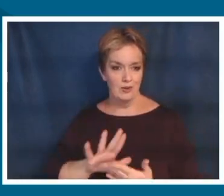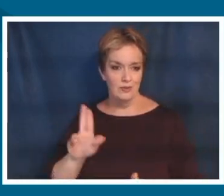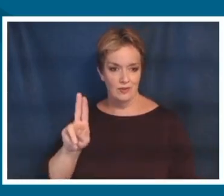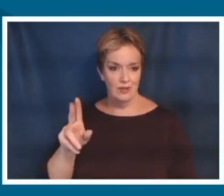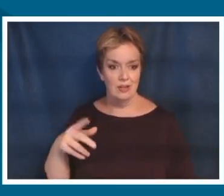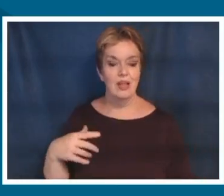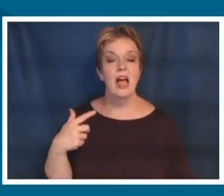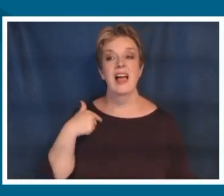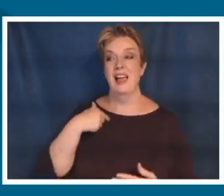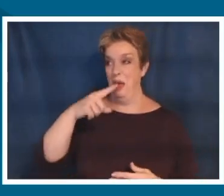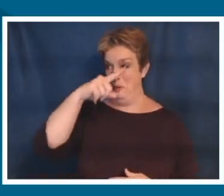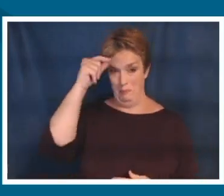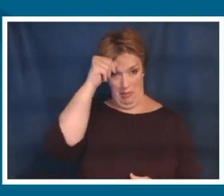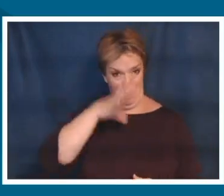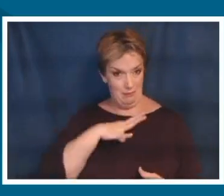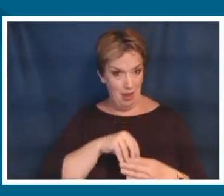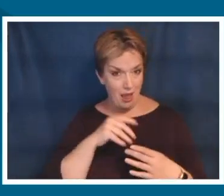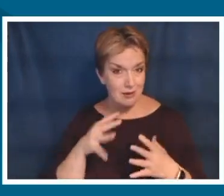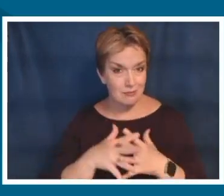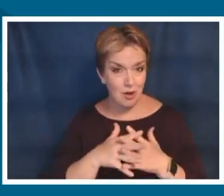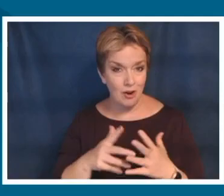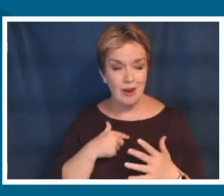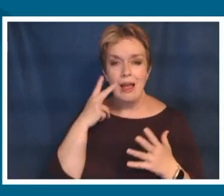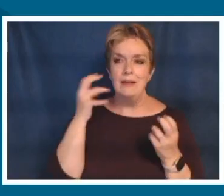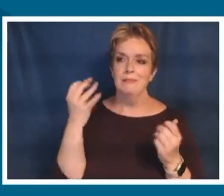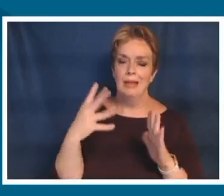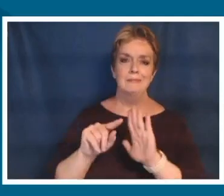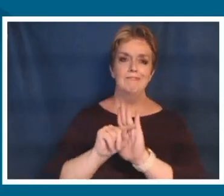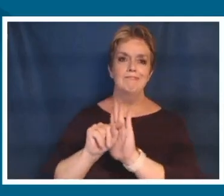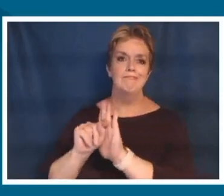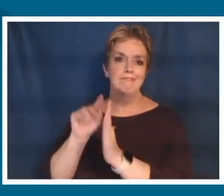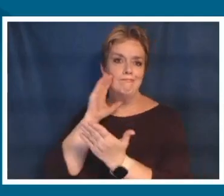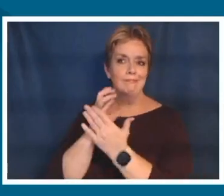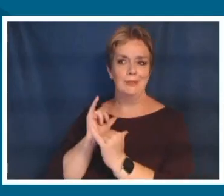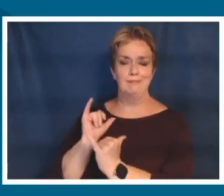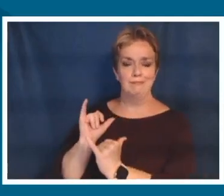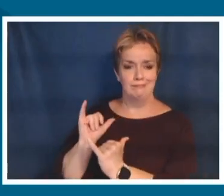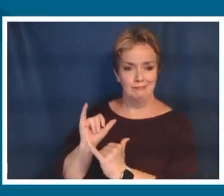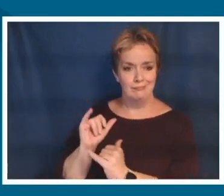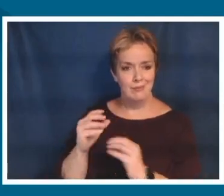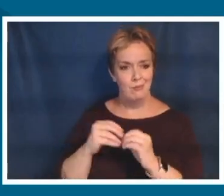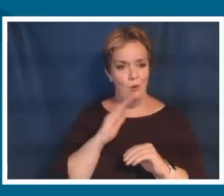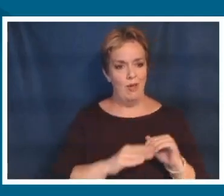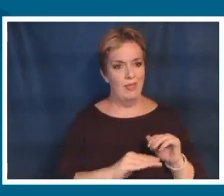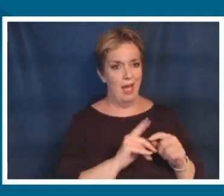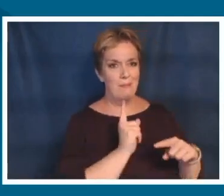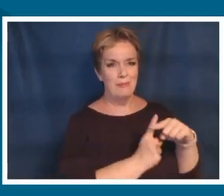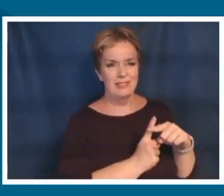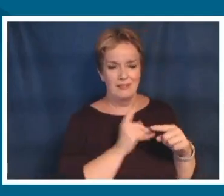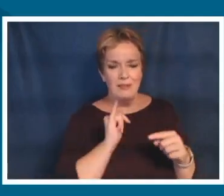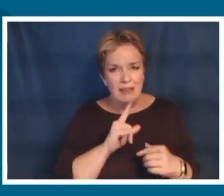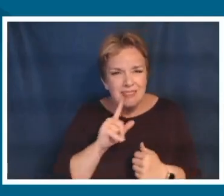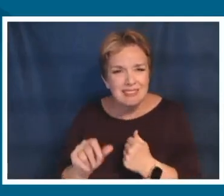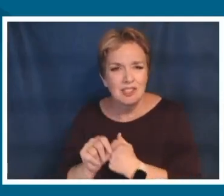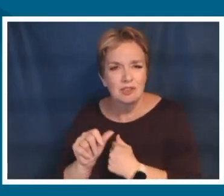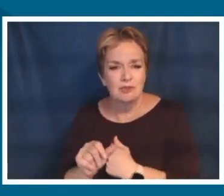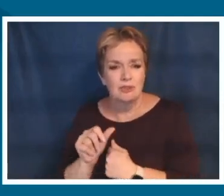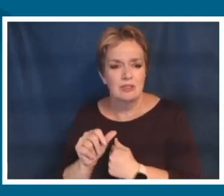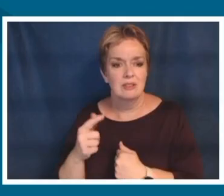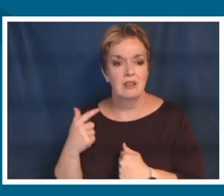who look like me than positive ones and the ramifications of that can be perilous for black men and boys when we tell our stories from our own